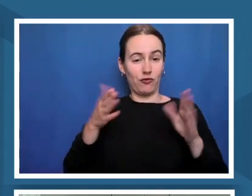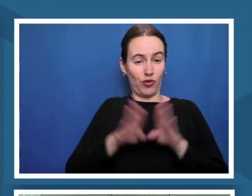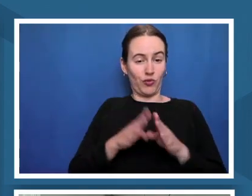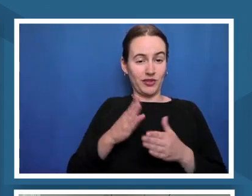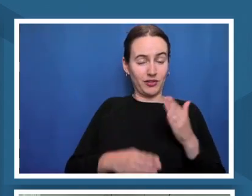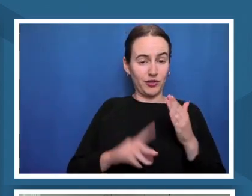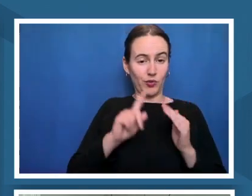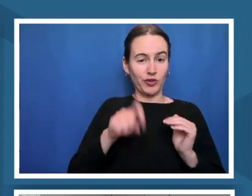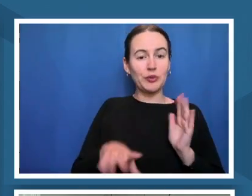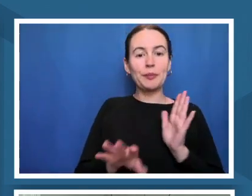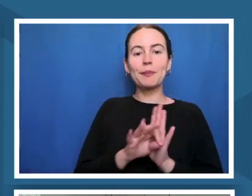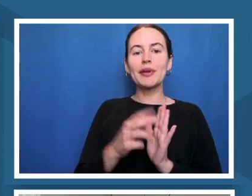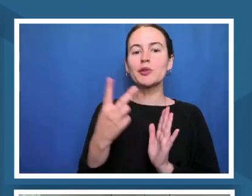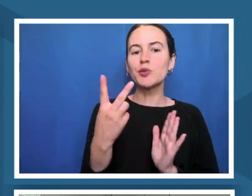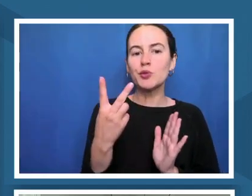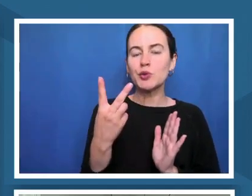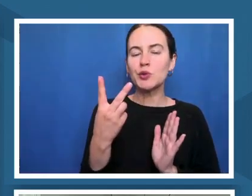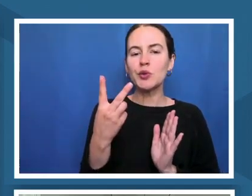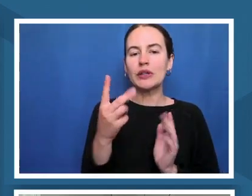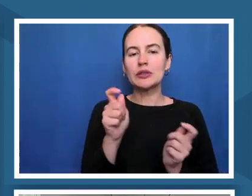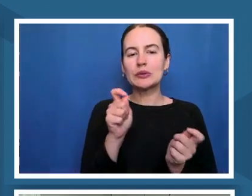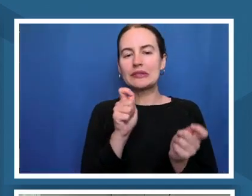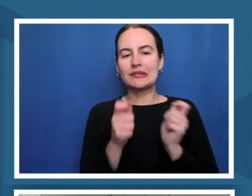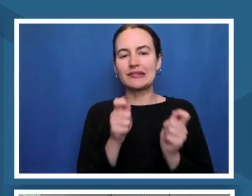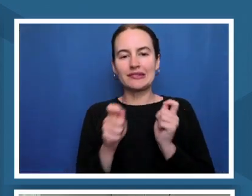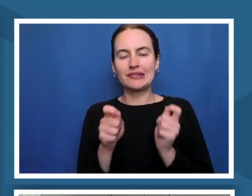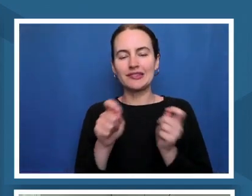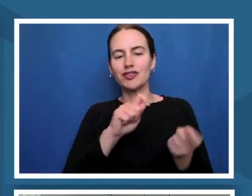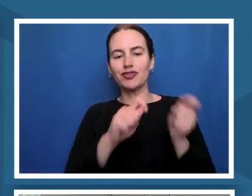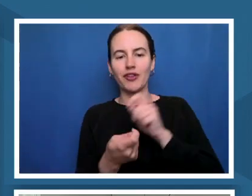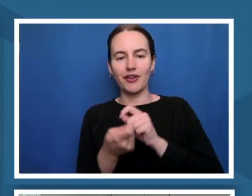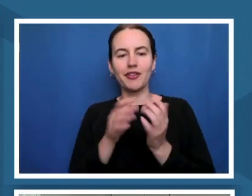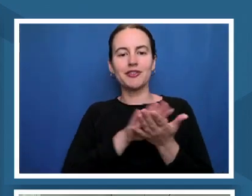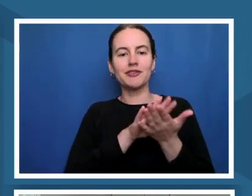as open-ended so you're going to